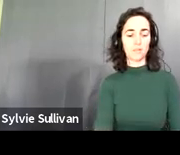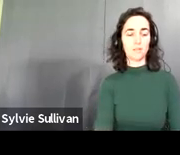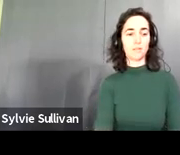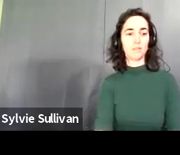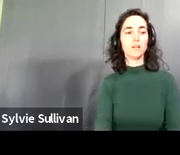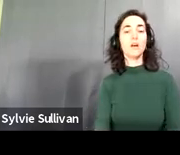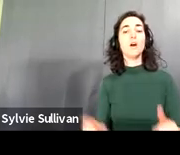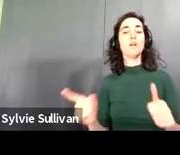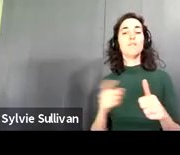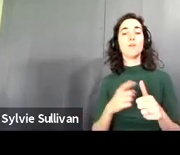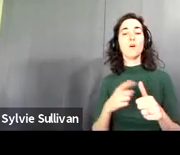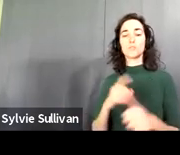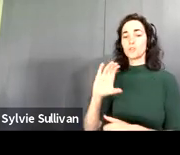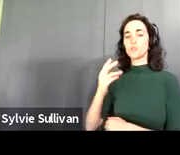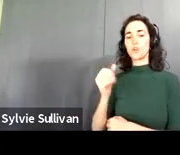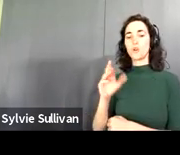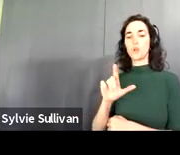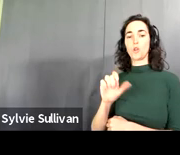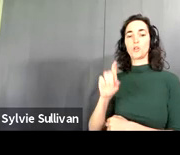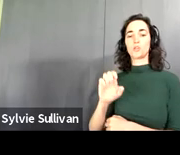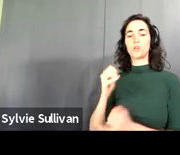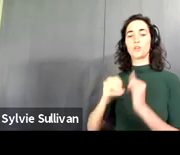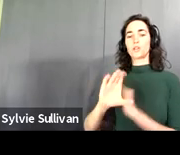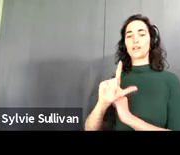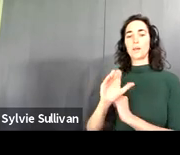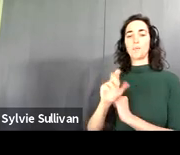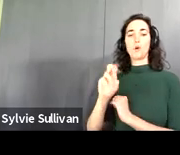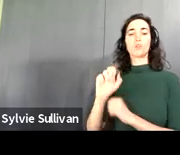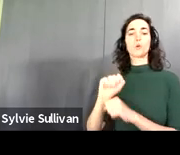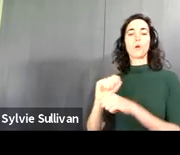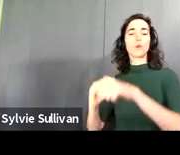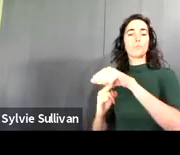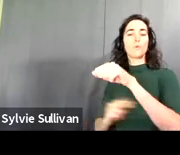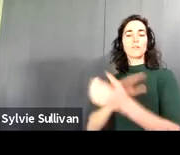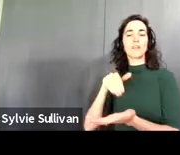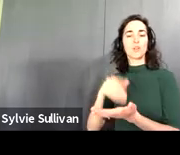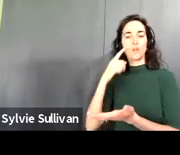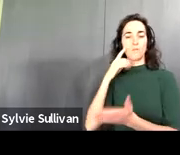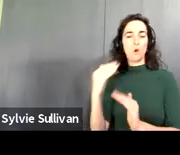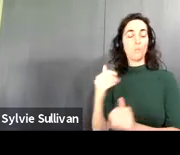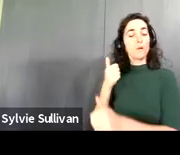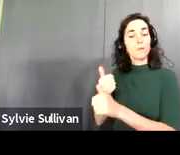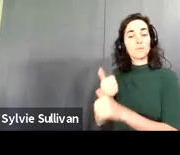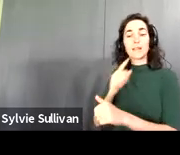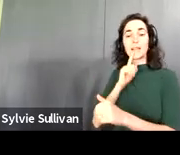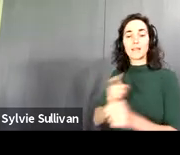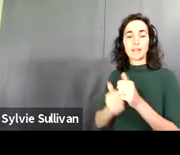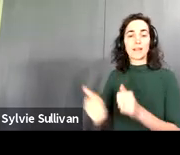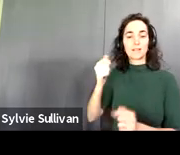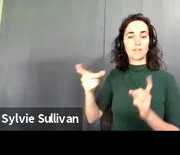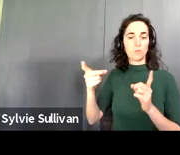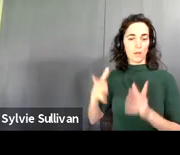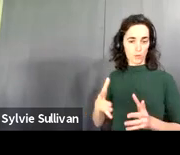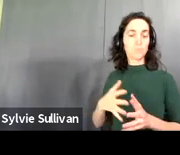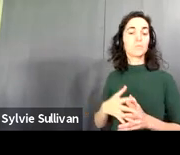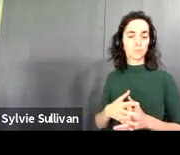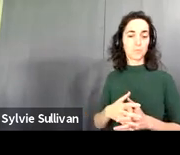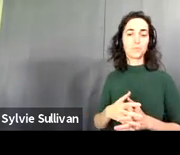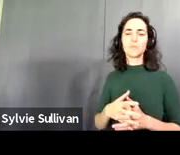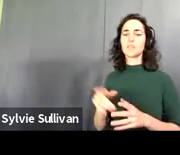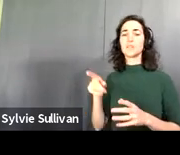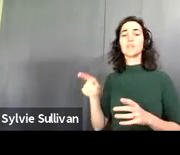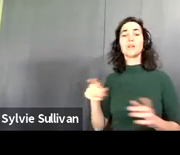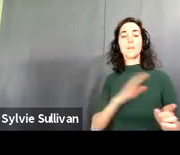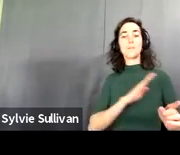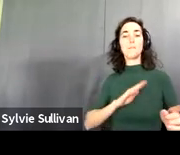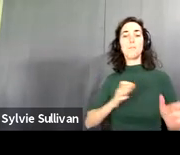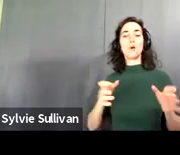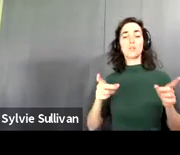Charlotte Claiborne's Charlotte Claiborne's is the executive director for the bridge center for hope. The bridge center Board of Directors selected Charlotte.